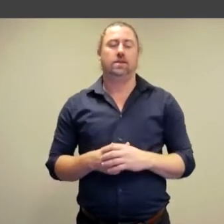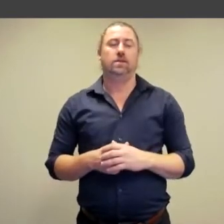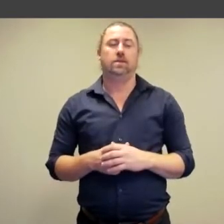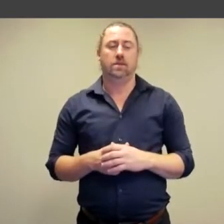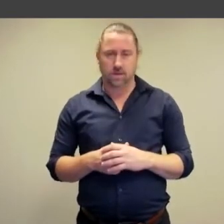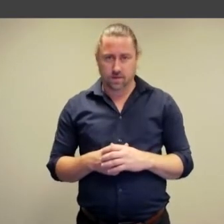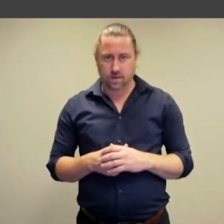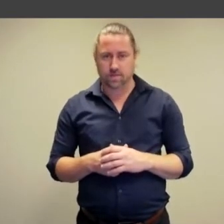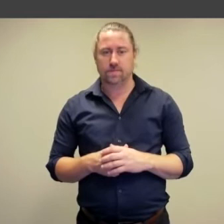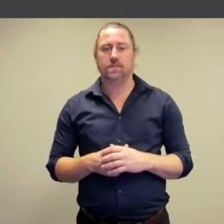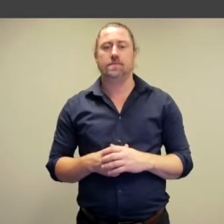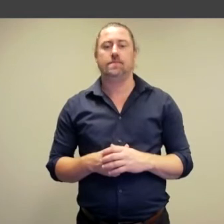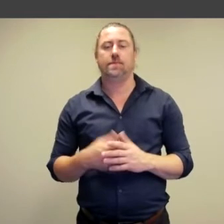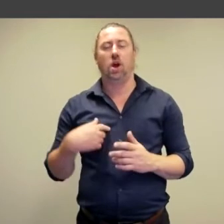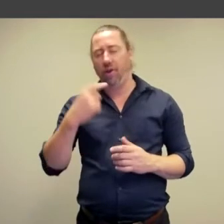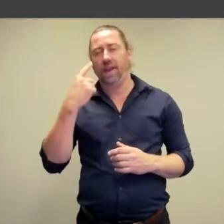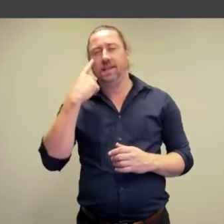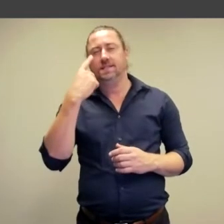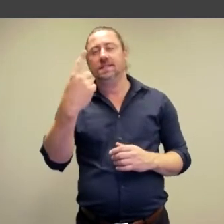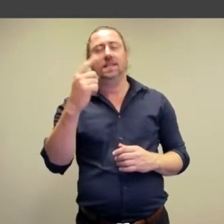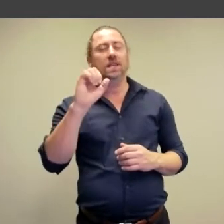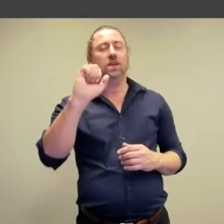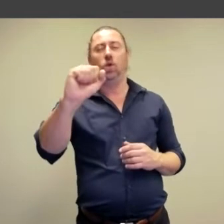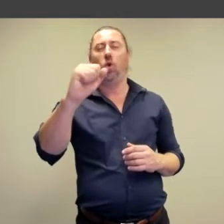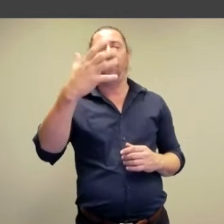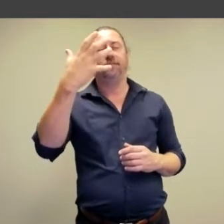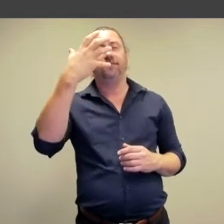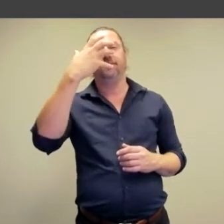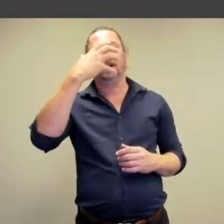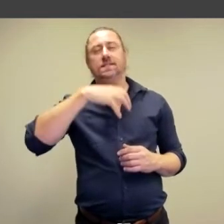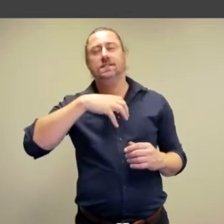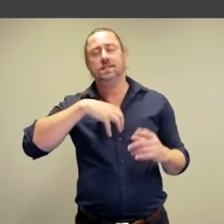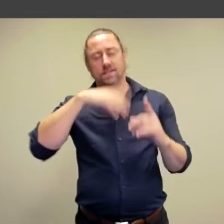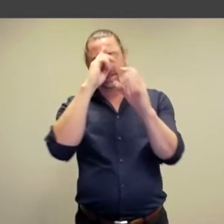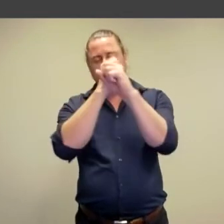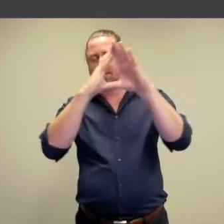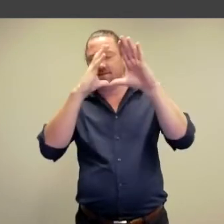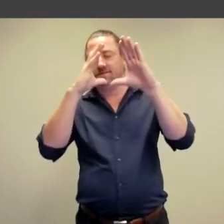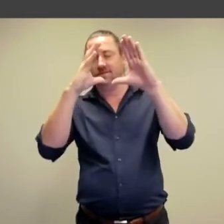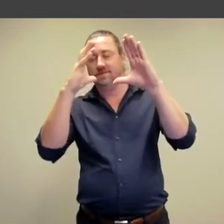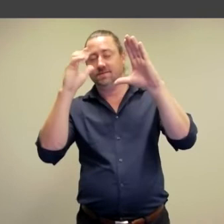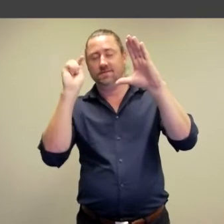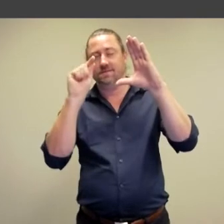I can see your face in my mind.